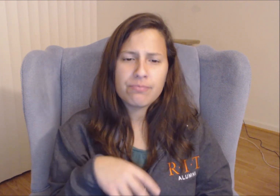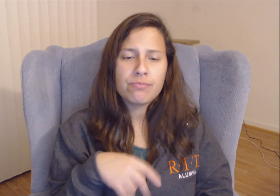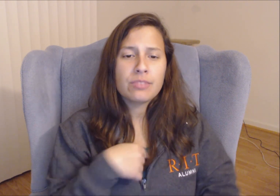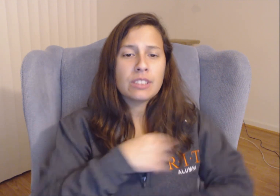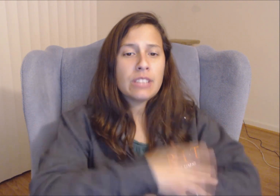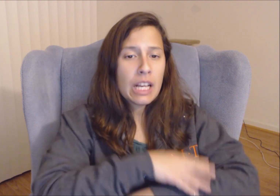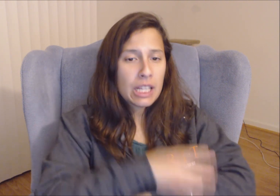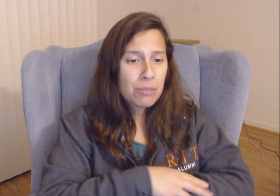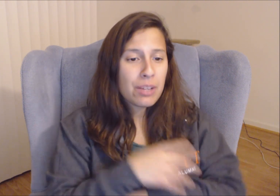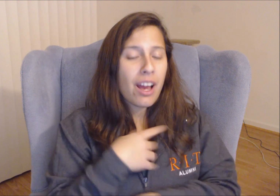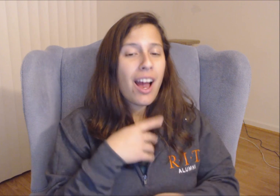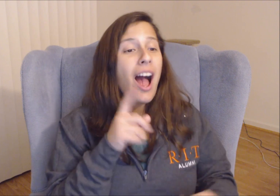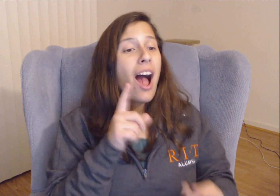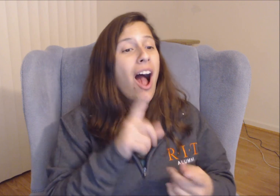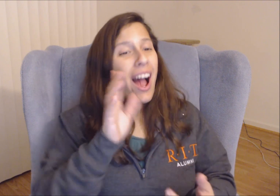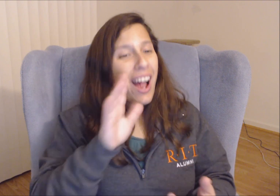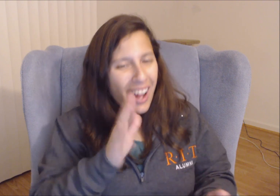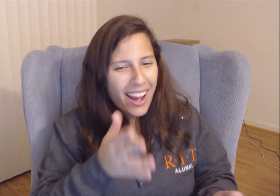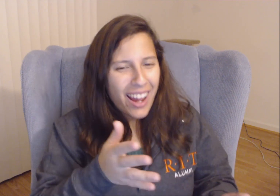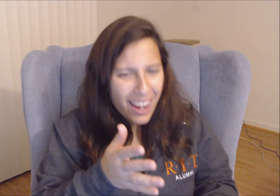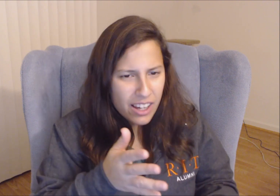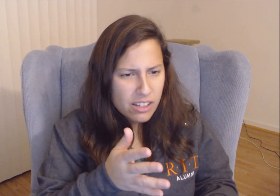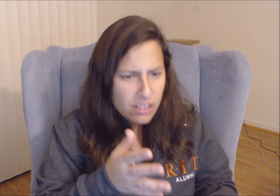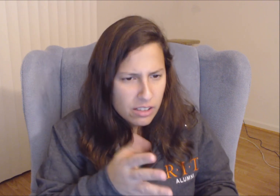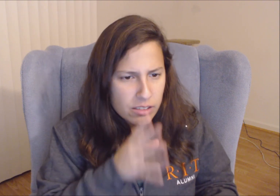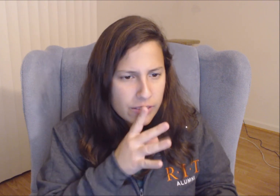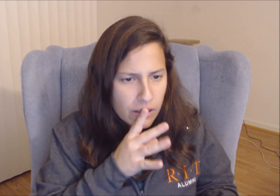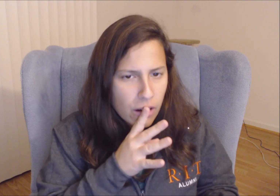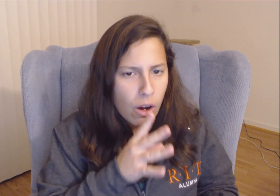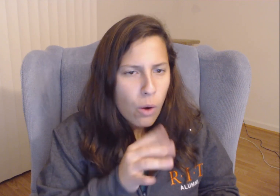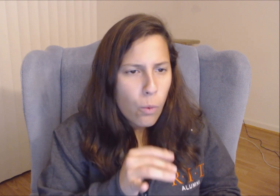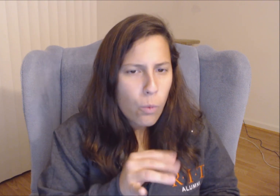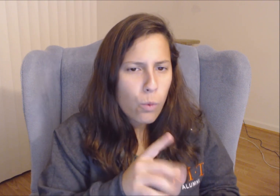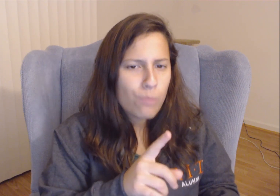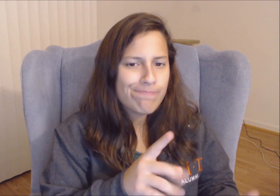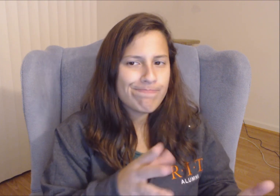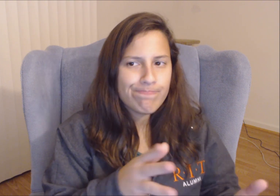At the booth, a student came and I said Hi Oh... realized they don't sign. only speak